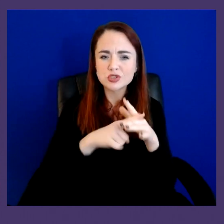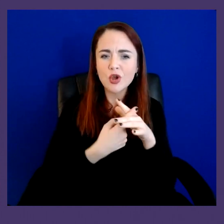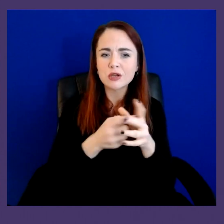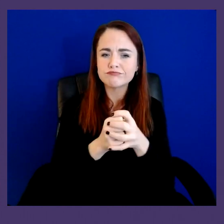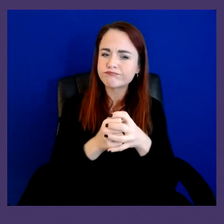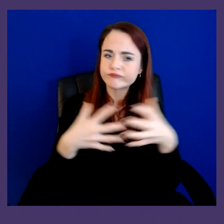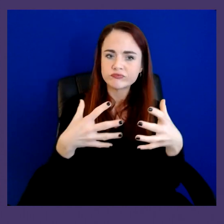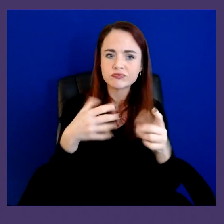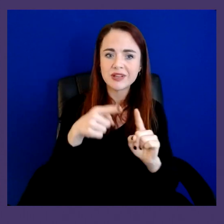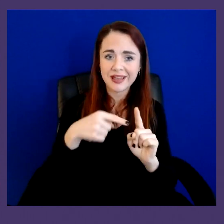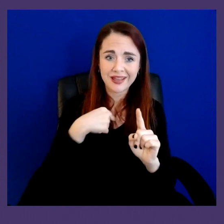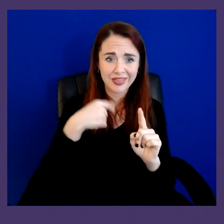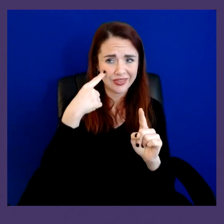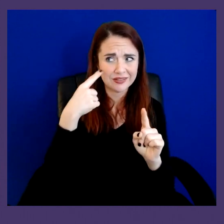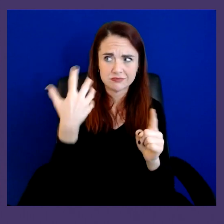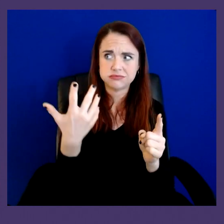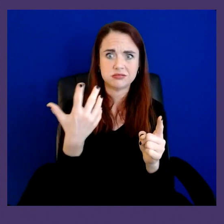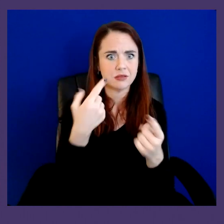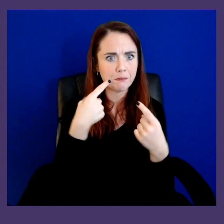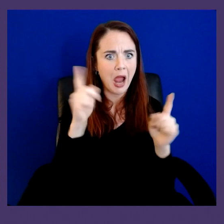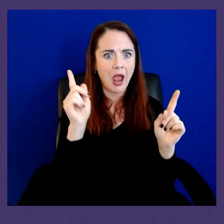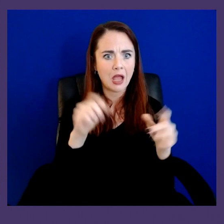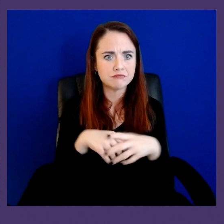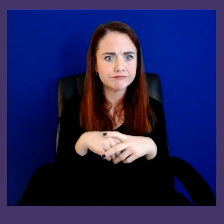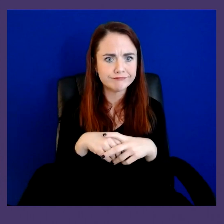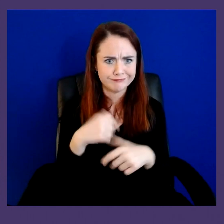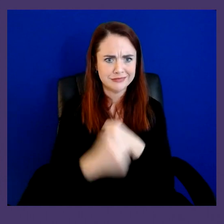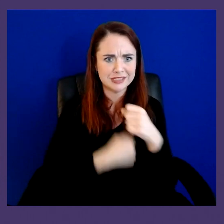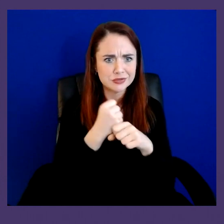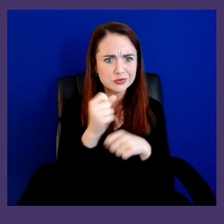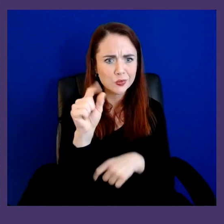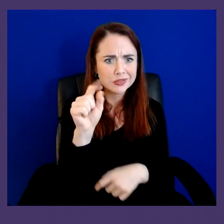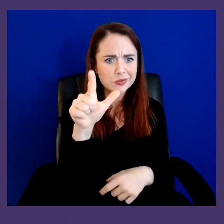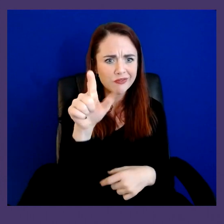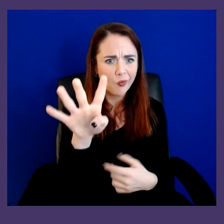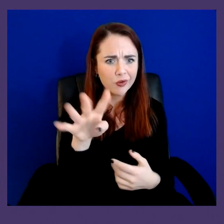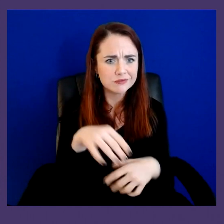It's 2024 and, blind and low-vision users,